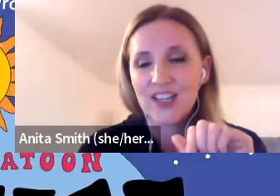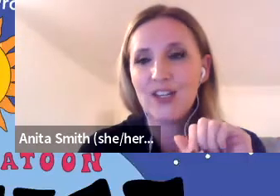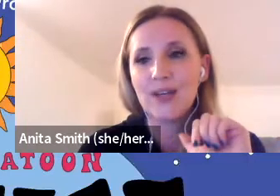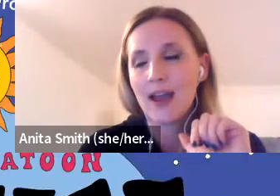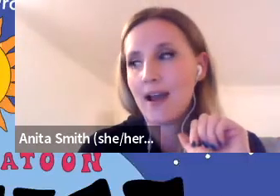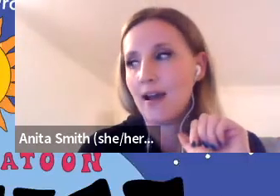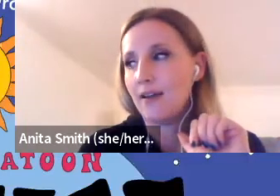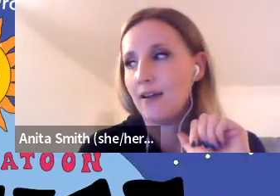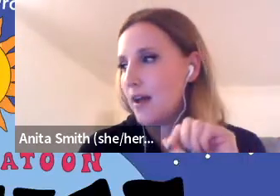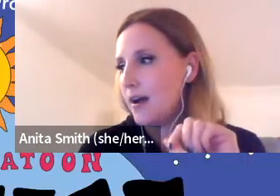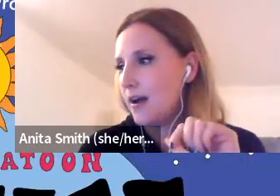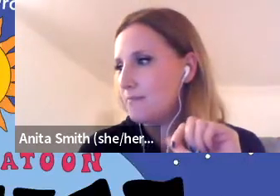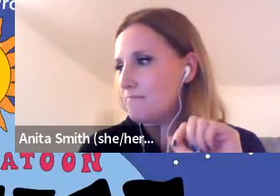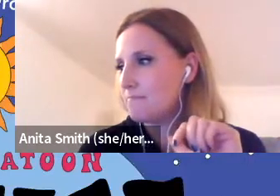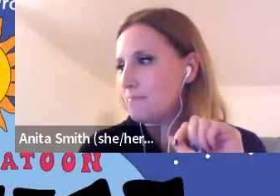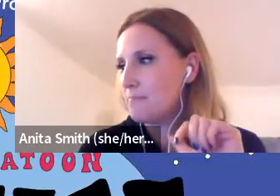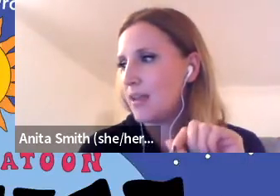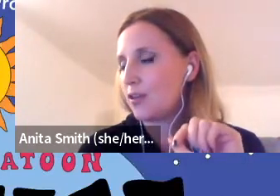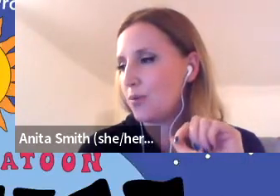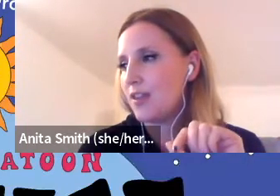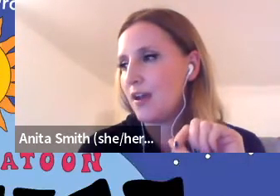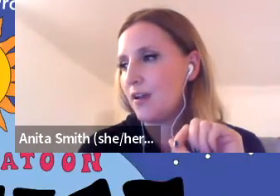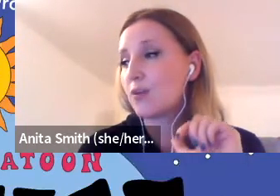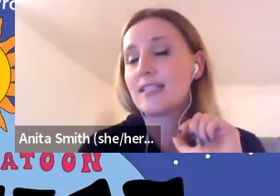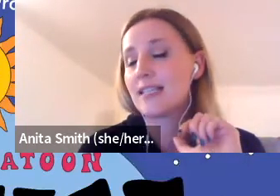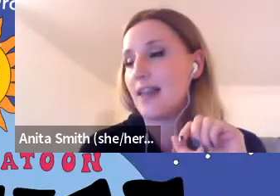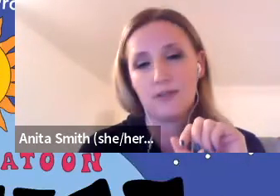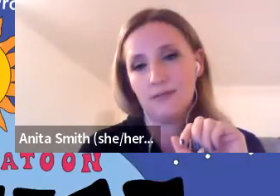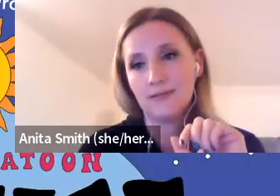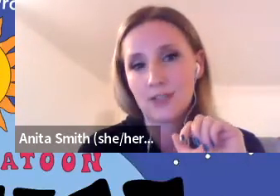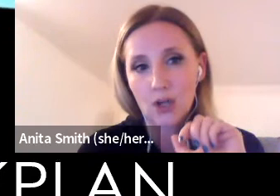you would have made $36,000.